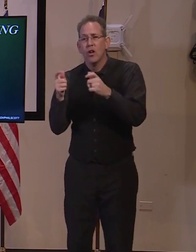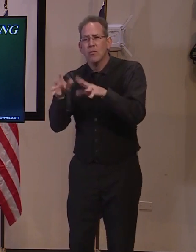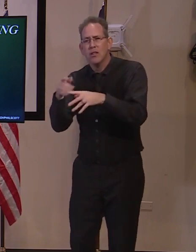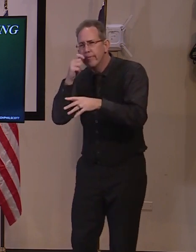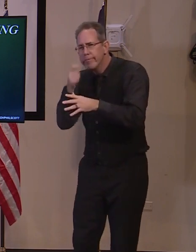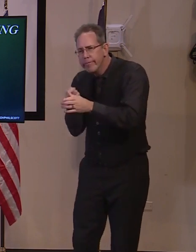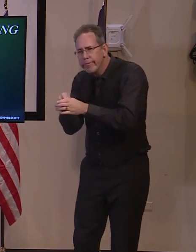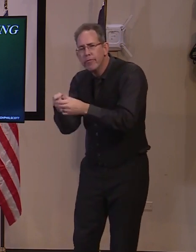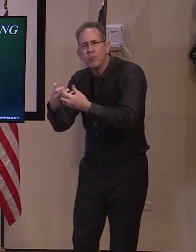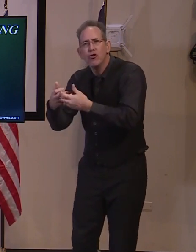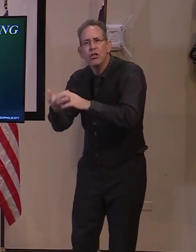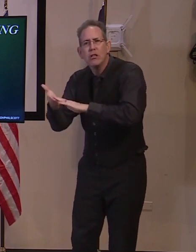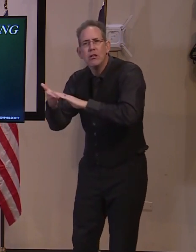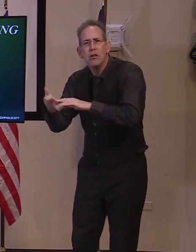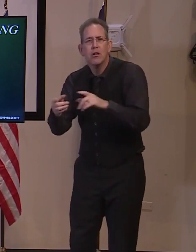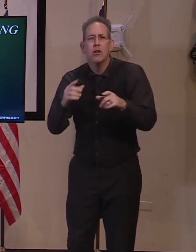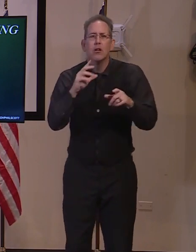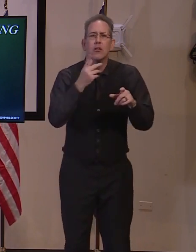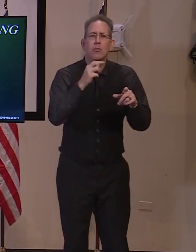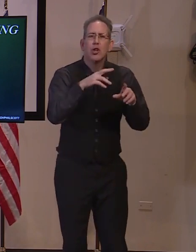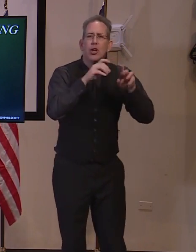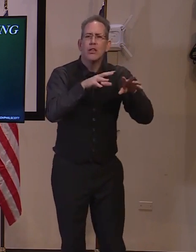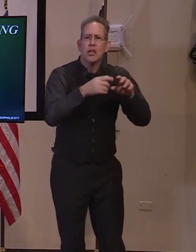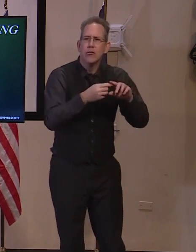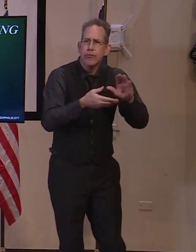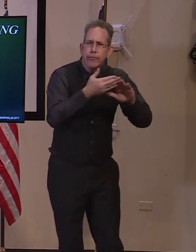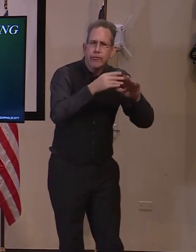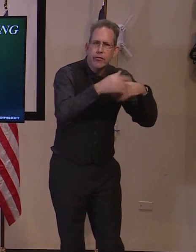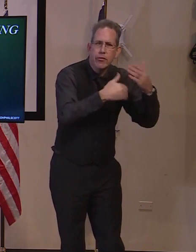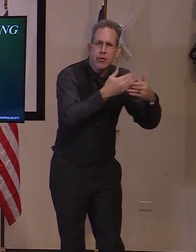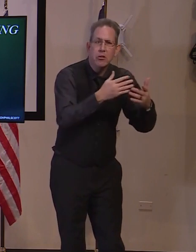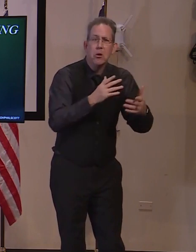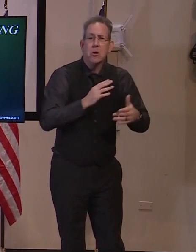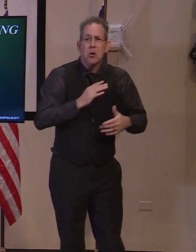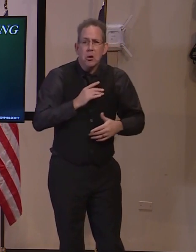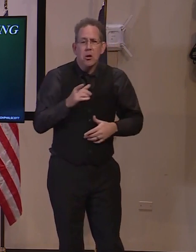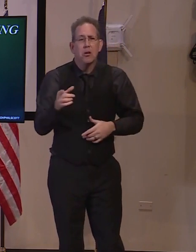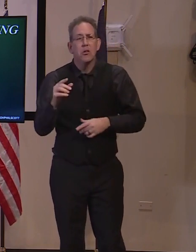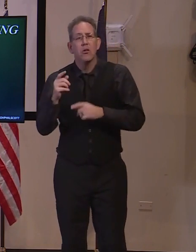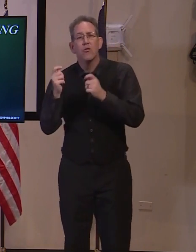perception that test to stay allows us to focus with some more precision on